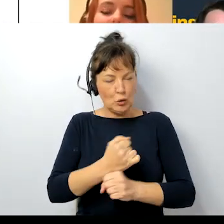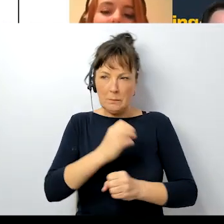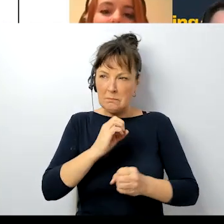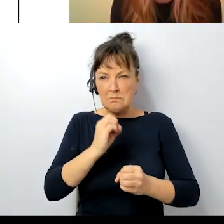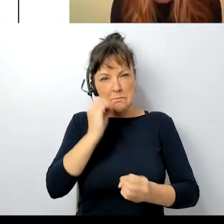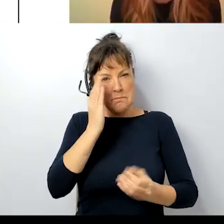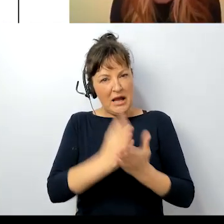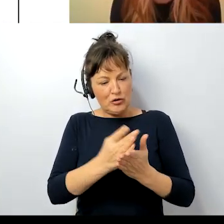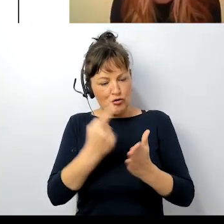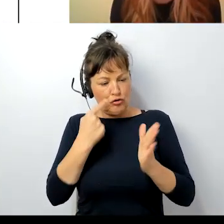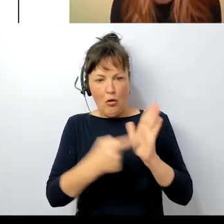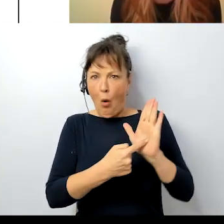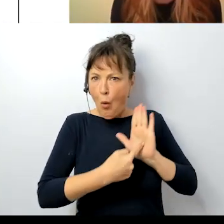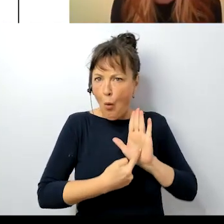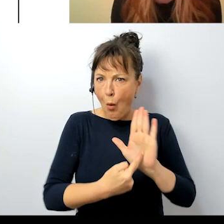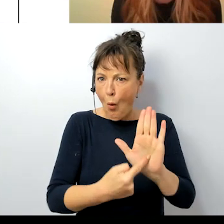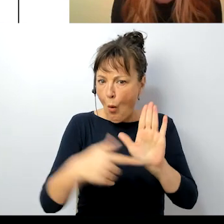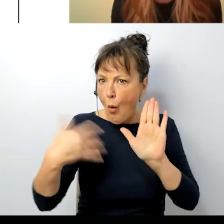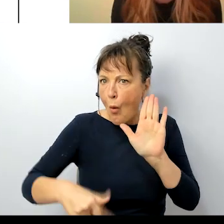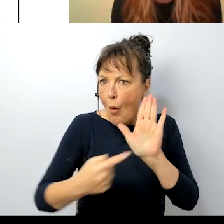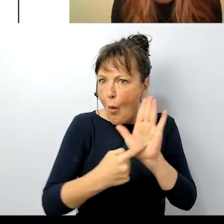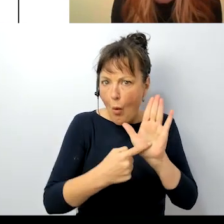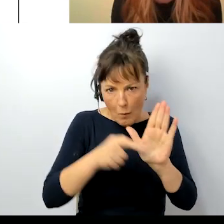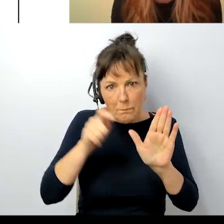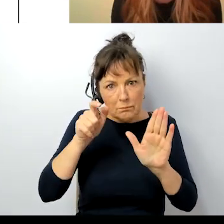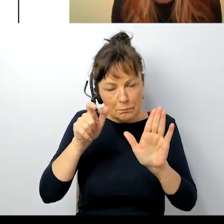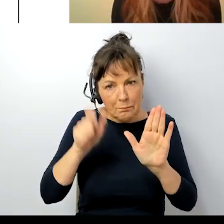Is there anything that you would recommend an individual can do to stand out?